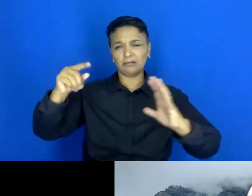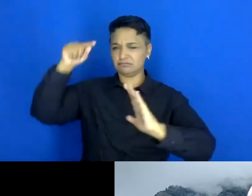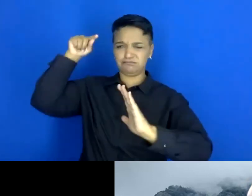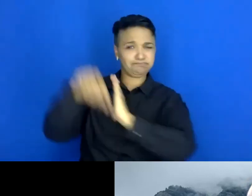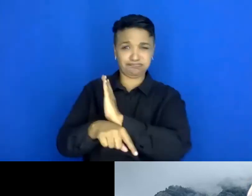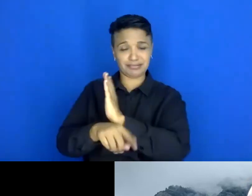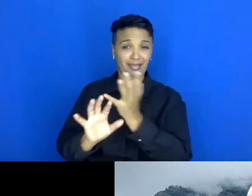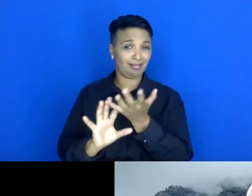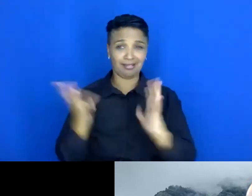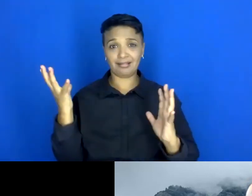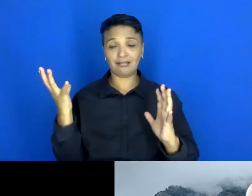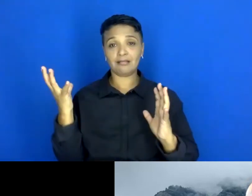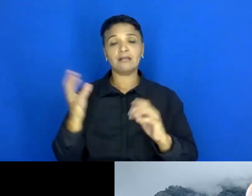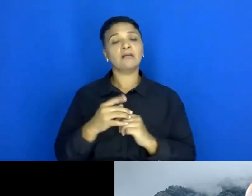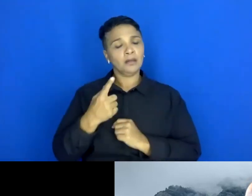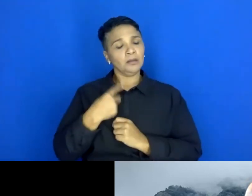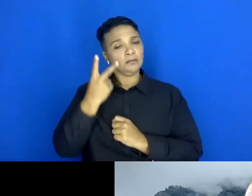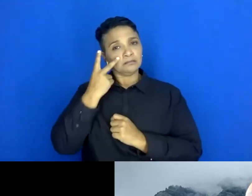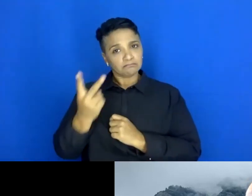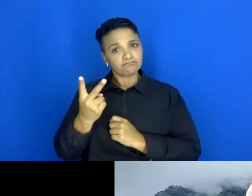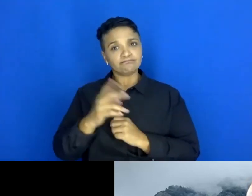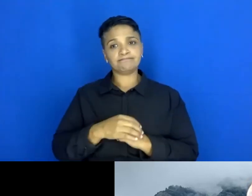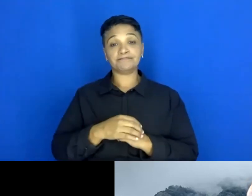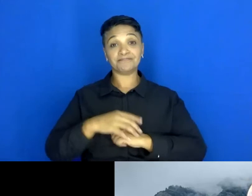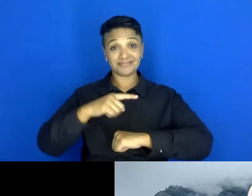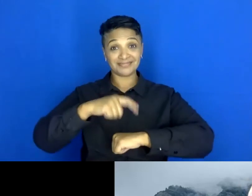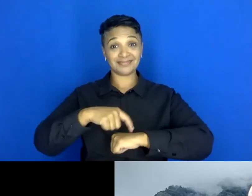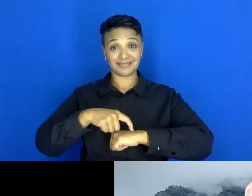we also heard that during the crisis meeting basic needs really